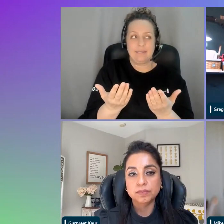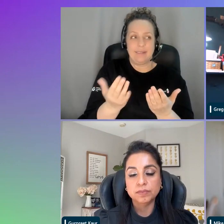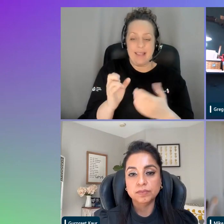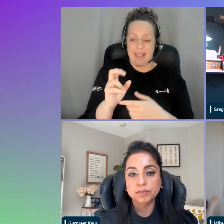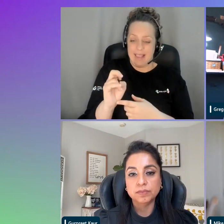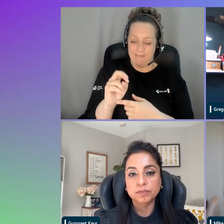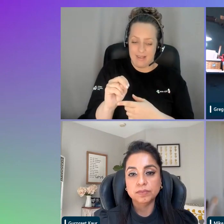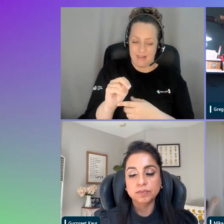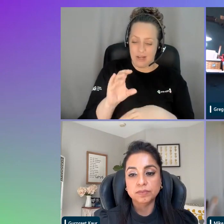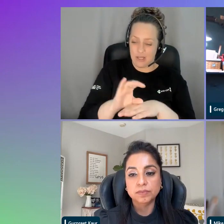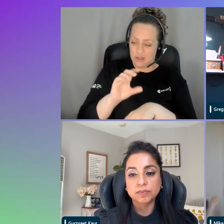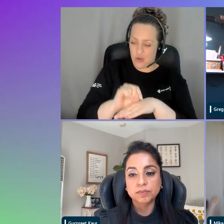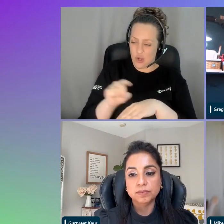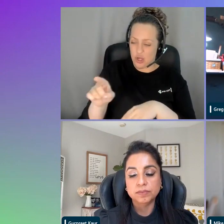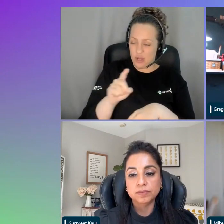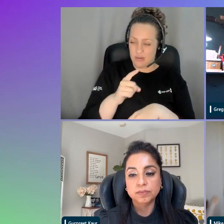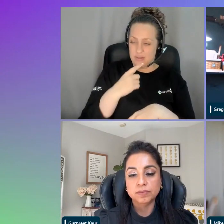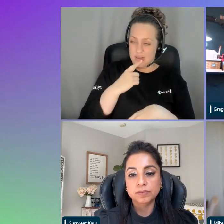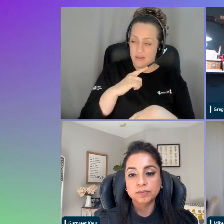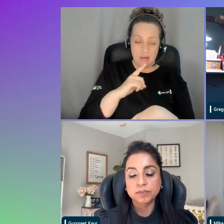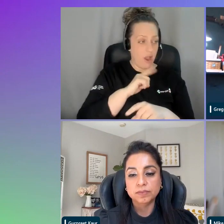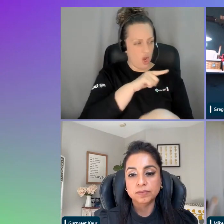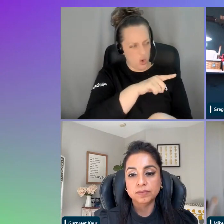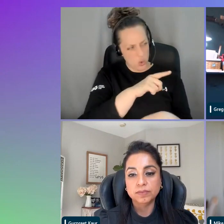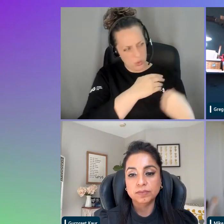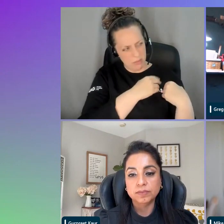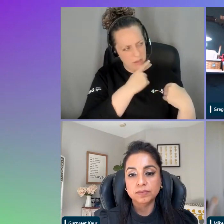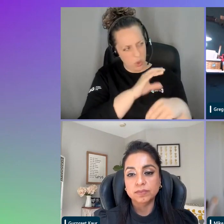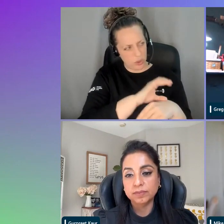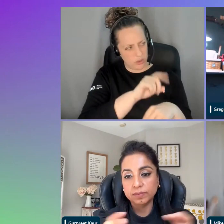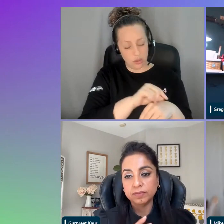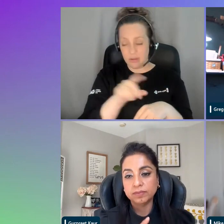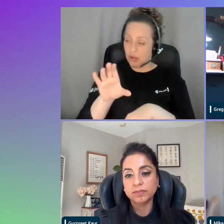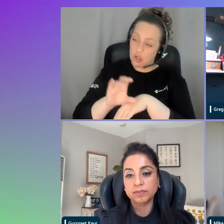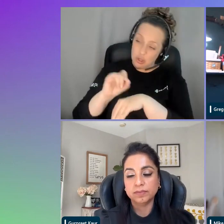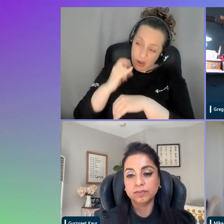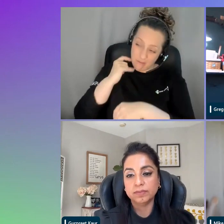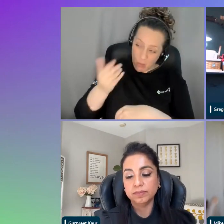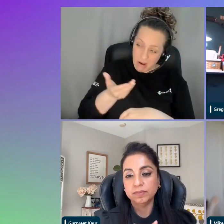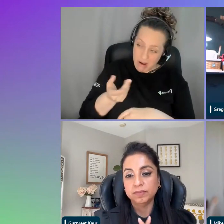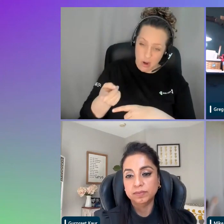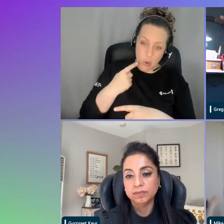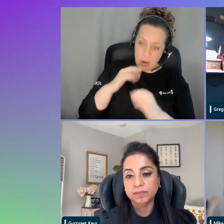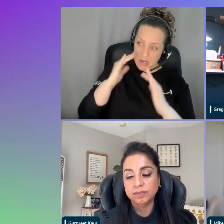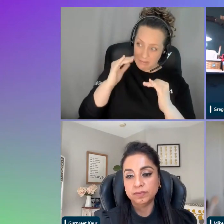like, are you, you know, responsible or are you just a consultant? I think even consultants, if we were hired to